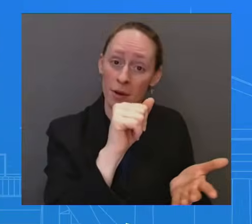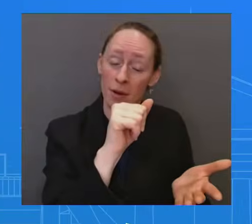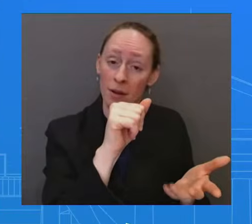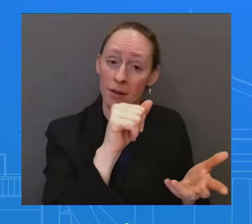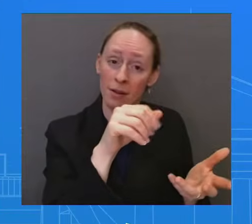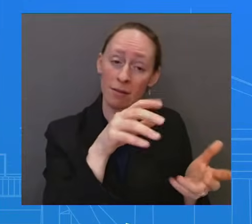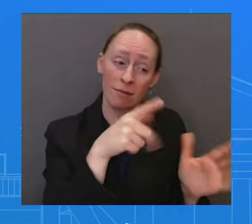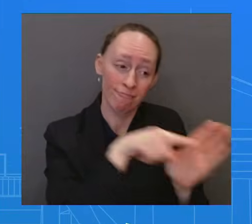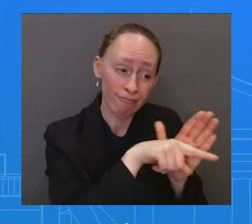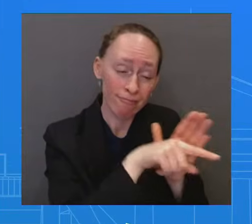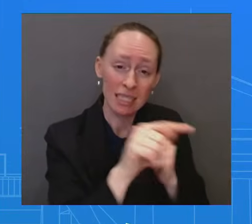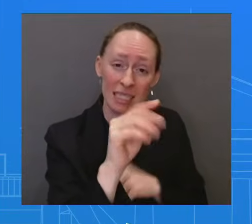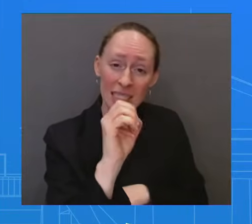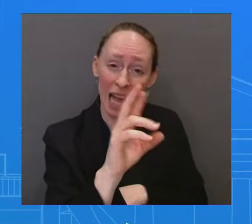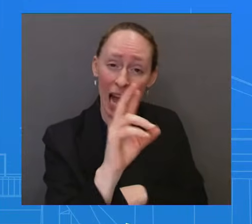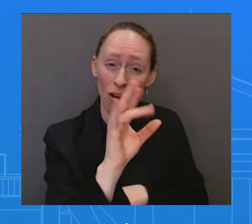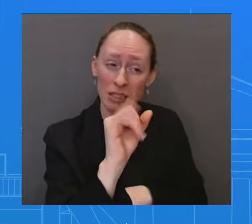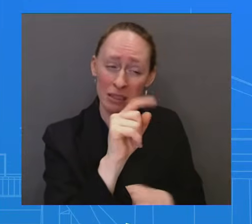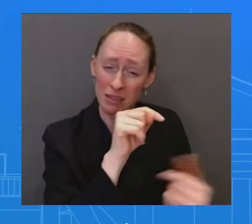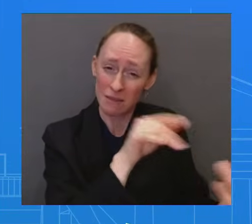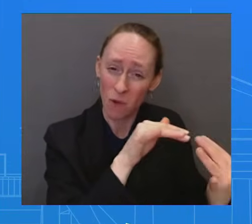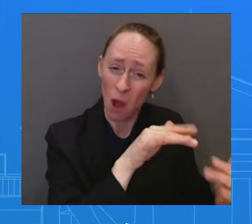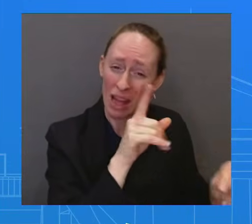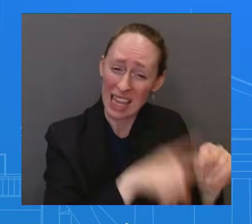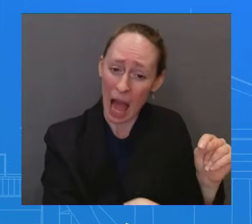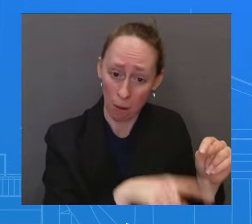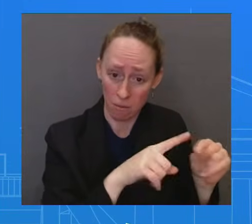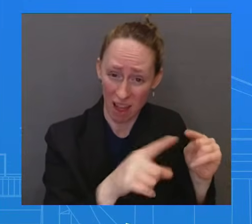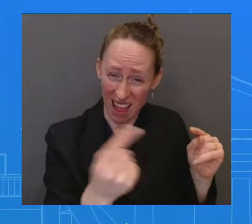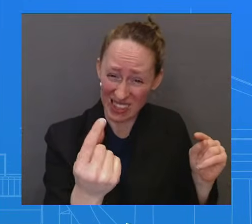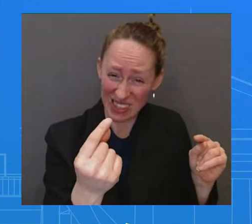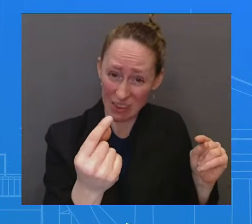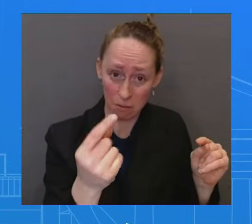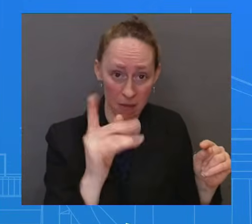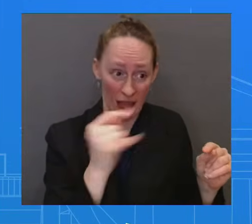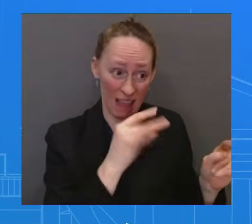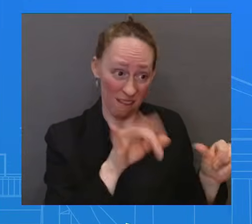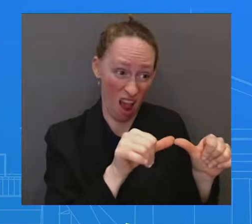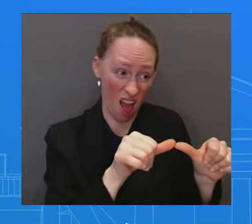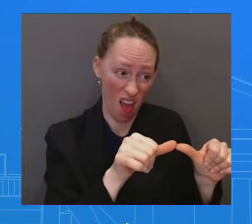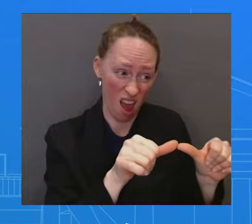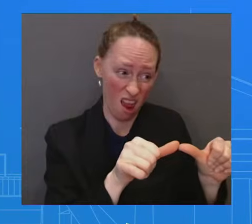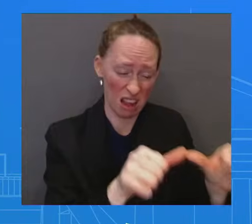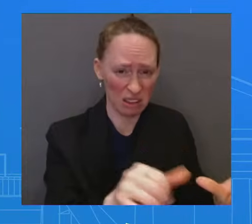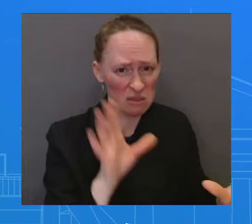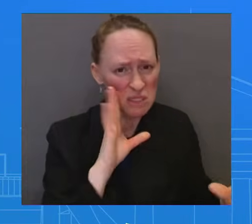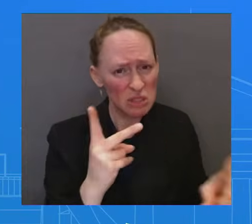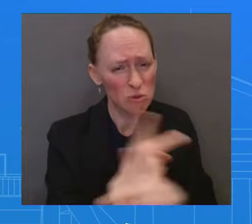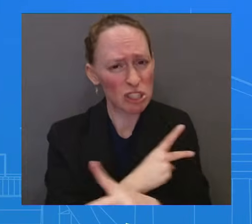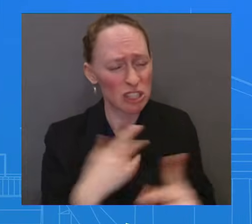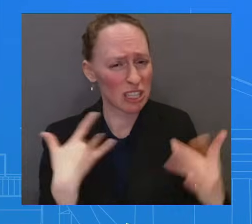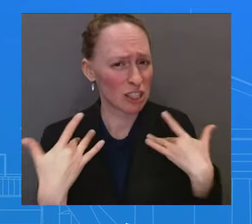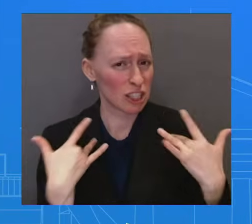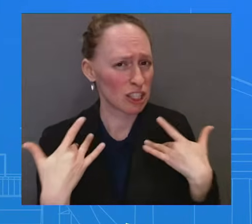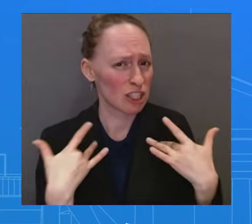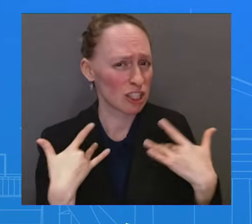Mr. Kirby: I have said that many times from this podium that we don't -- we don't believe you're going to be able to wipe out the ideology that inspires Hamas through military action.